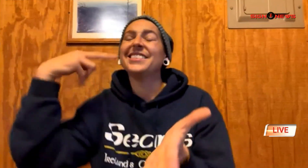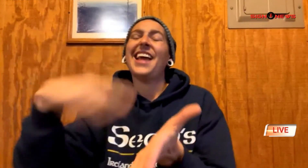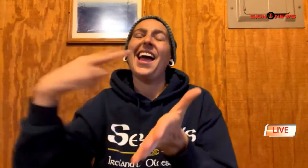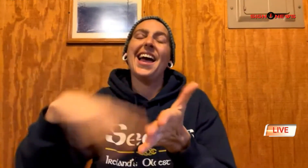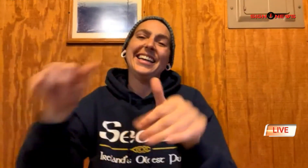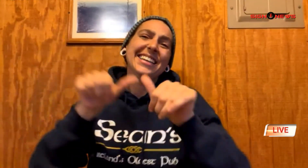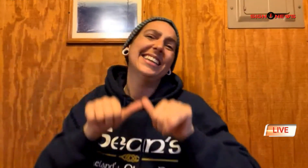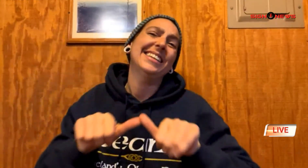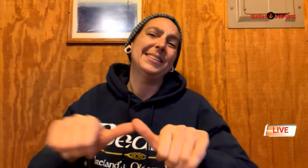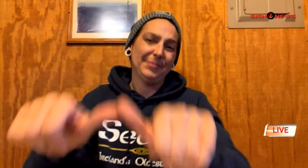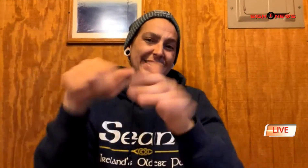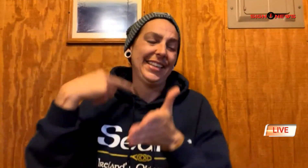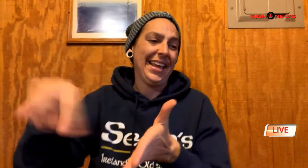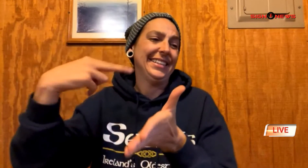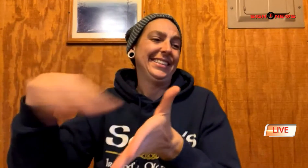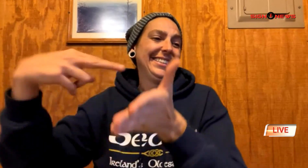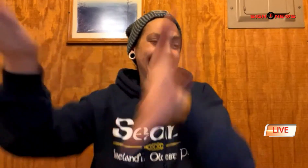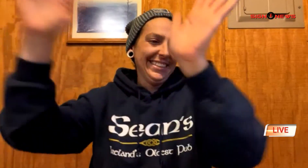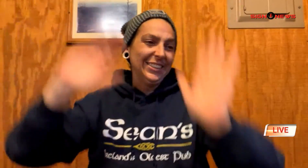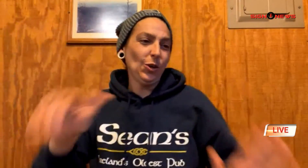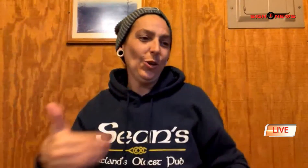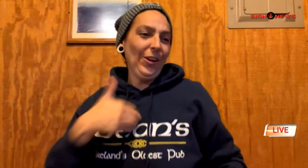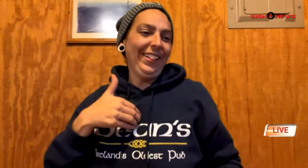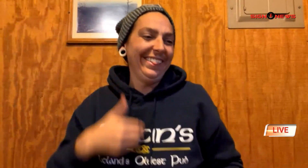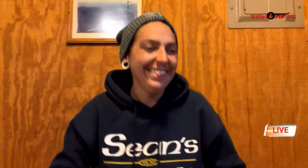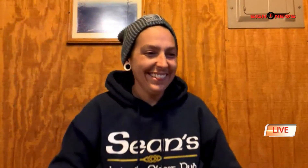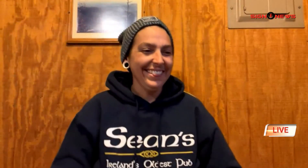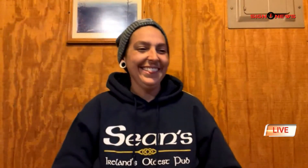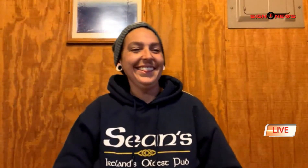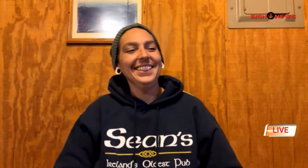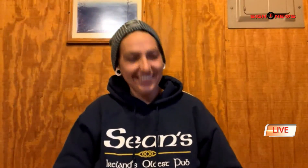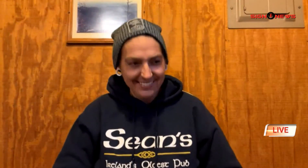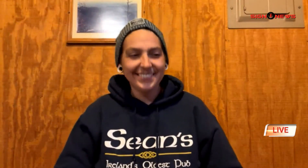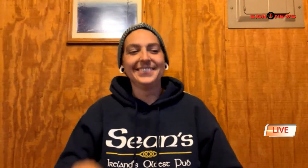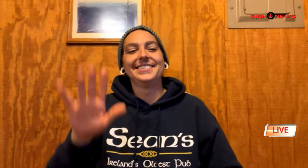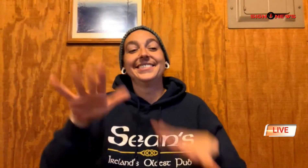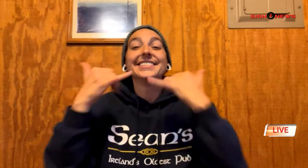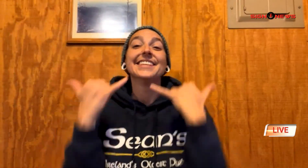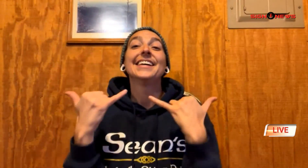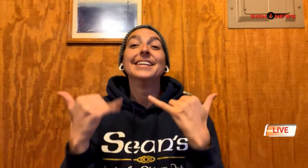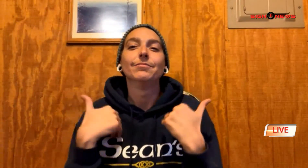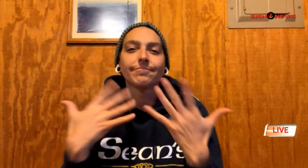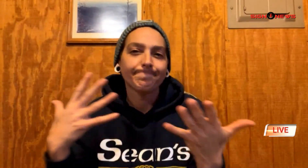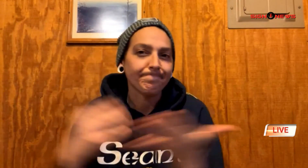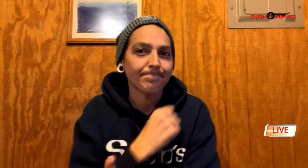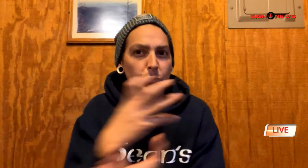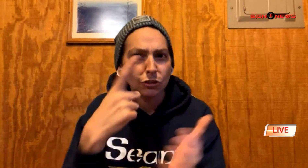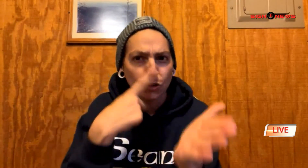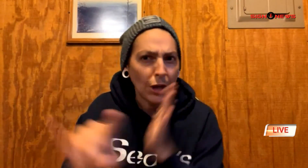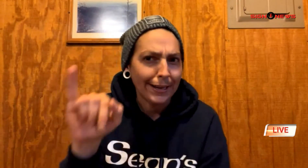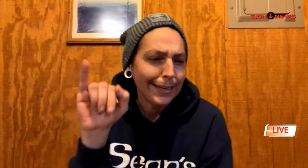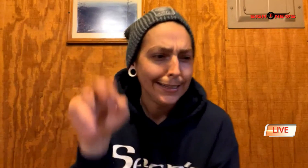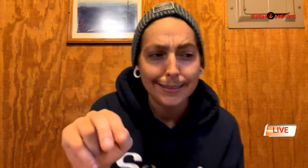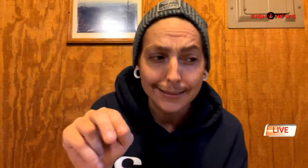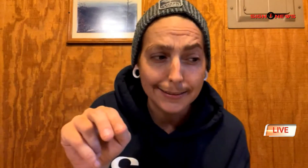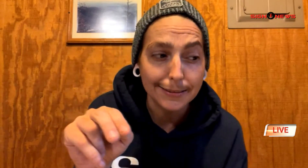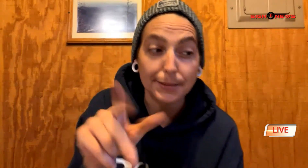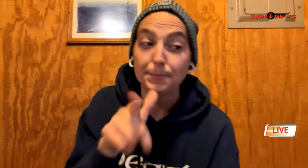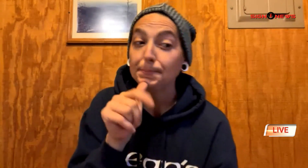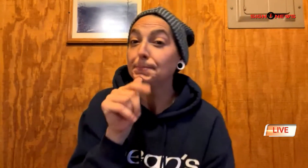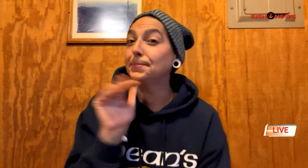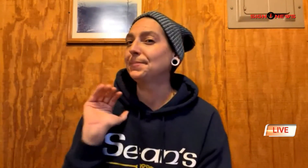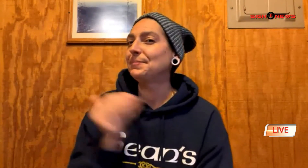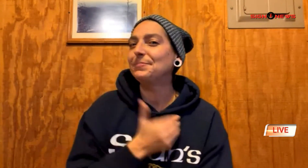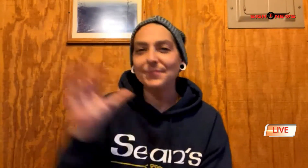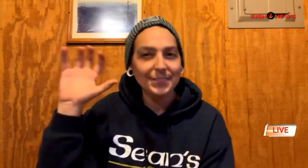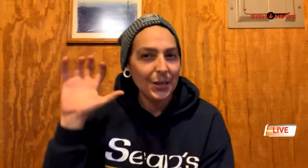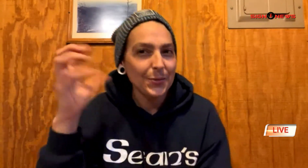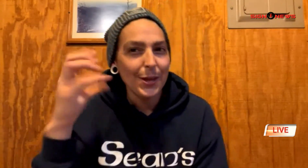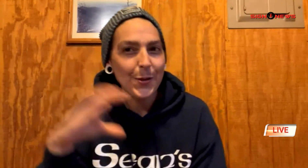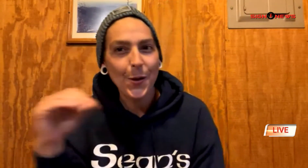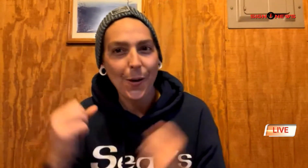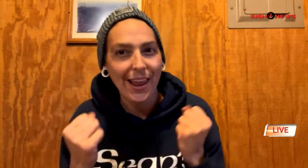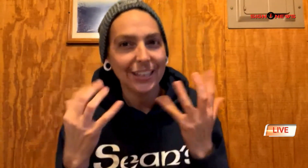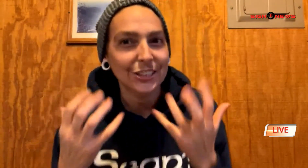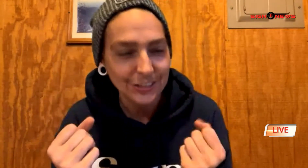keep dancing keep dancing from your soul so now let's check in with my Sign1News coanchor